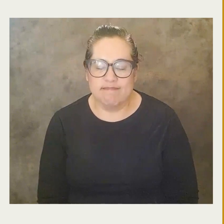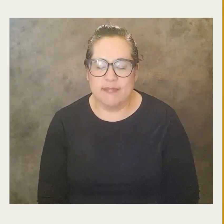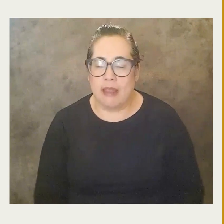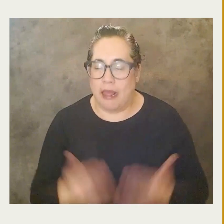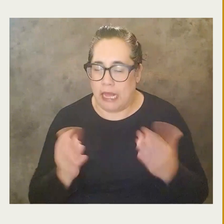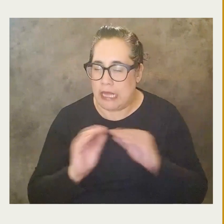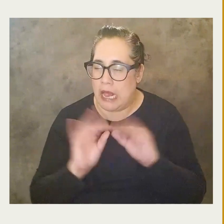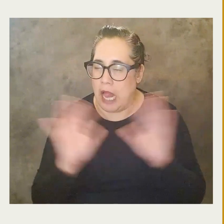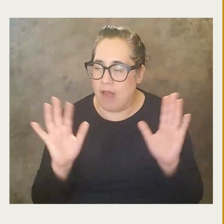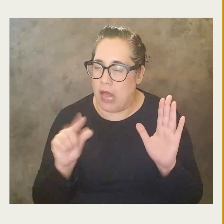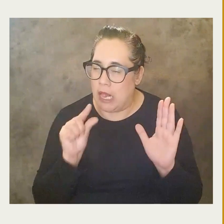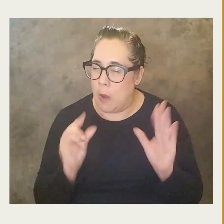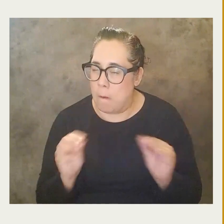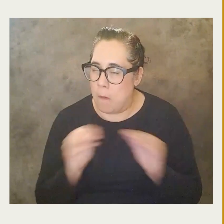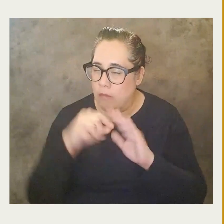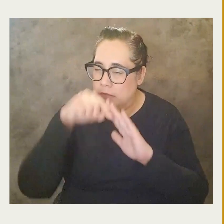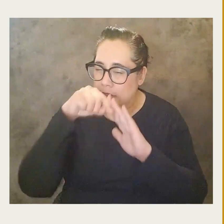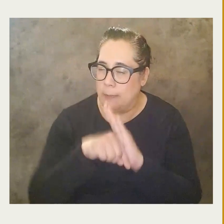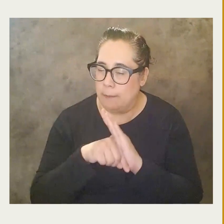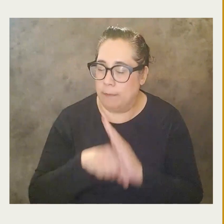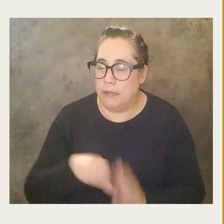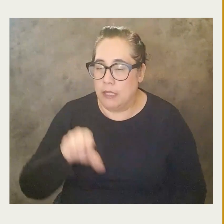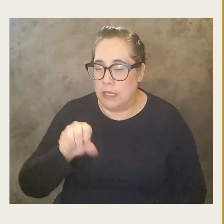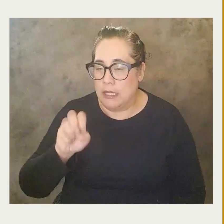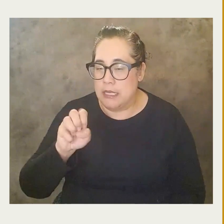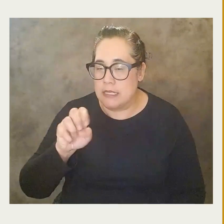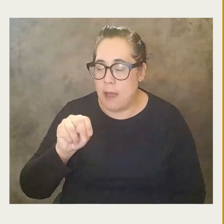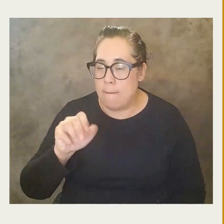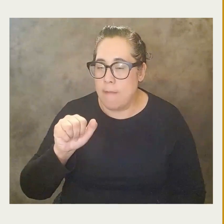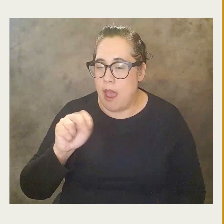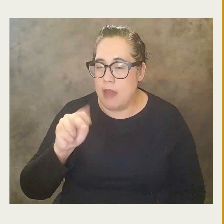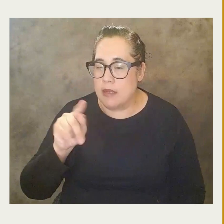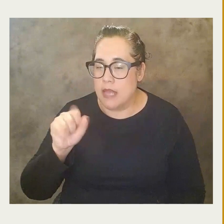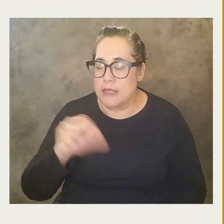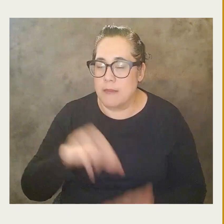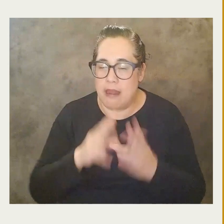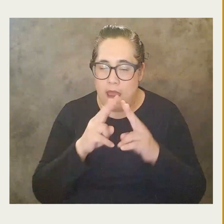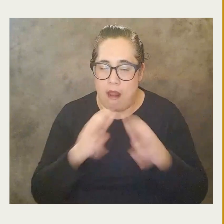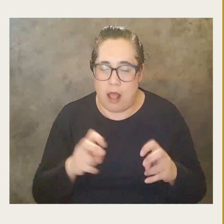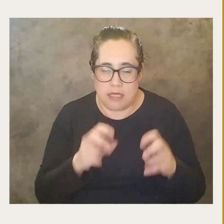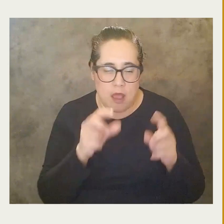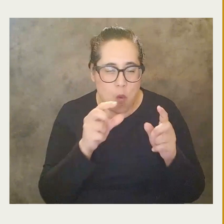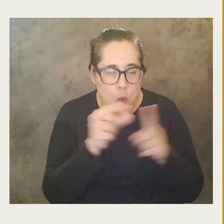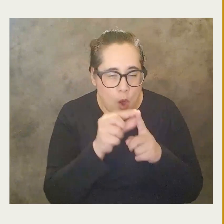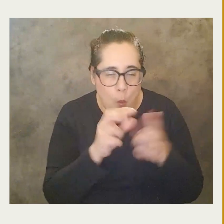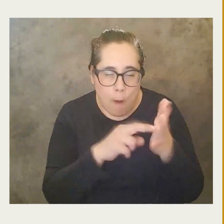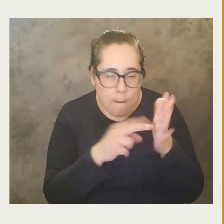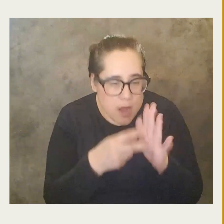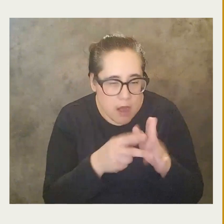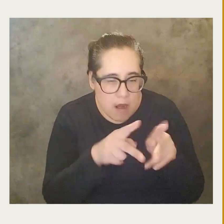Let's clarify a little further. Semantics focuses on analyzing the meaning of ... words, phrases,